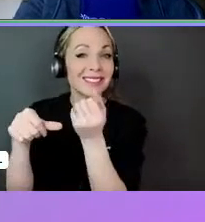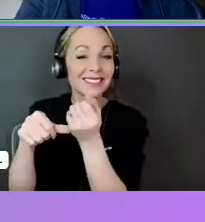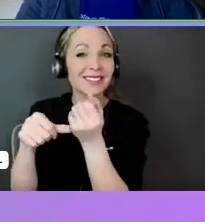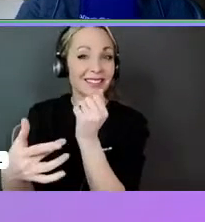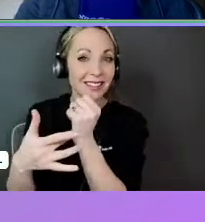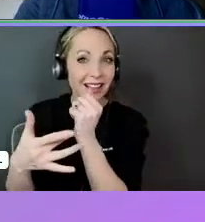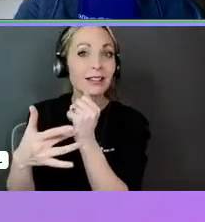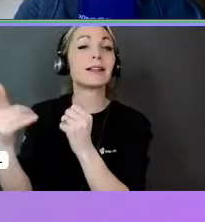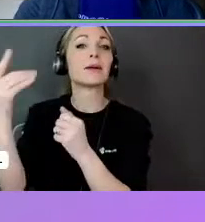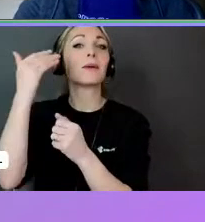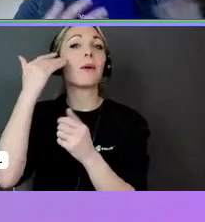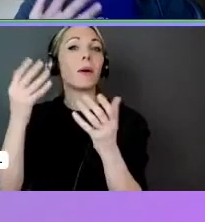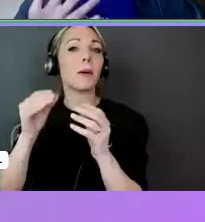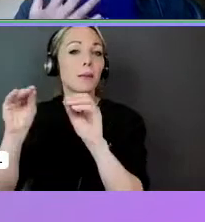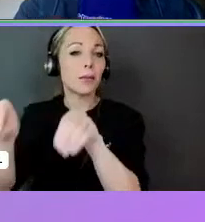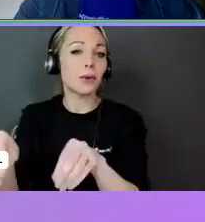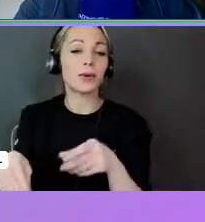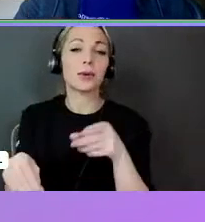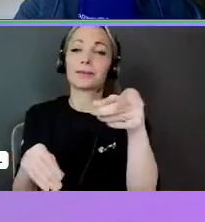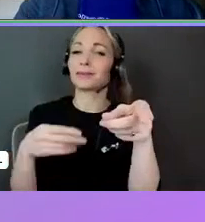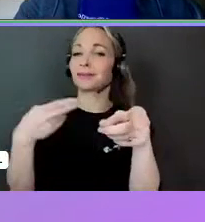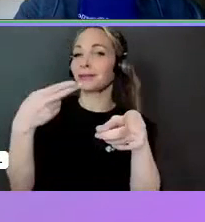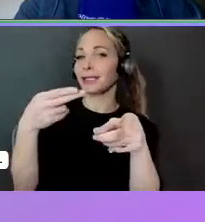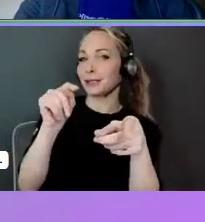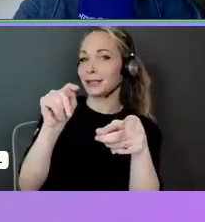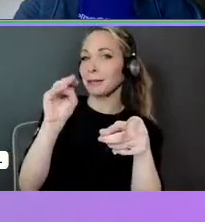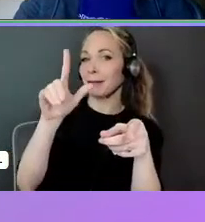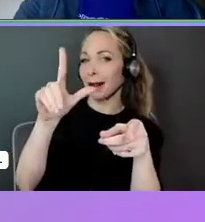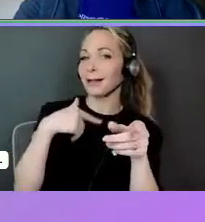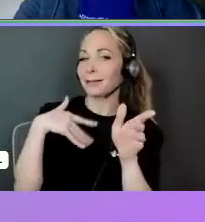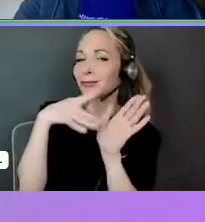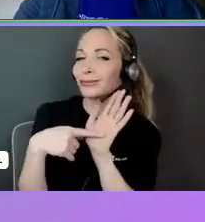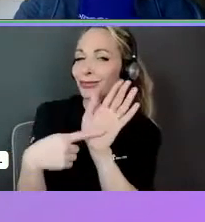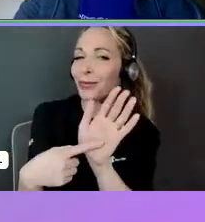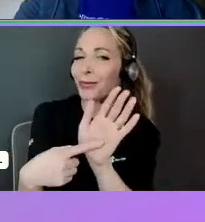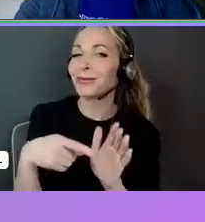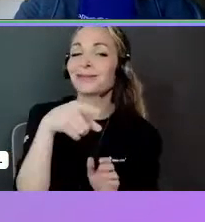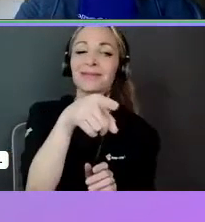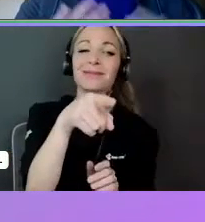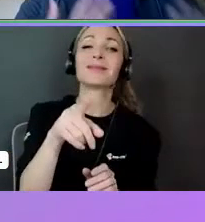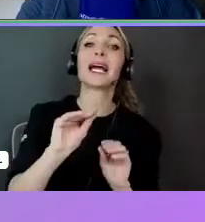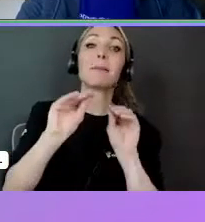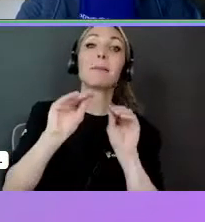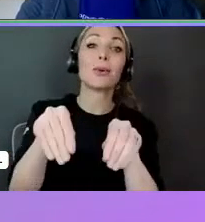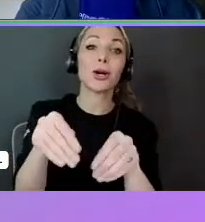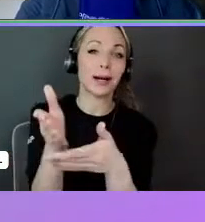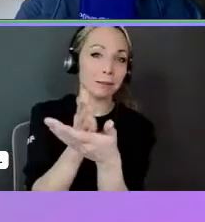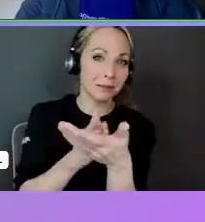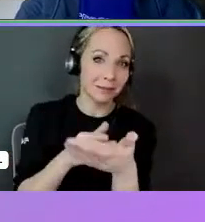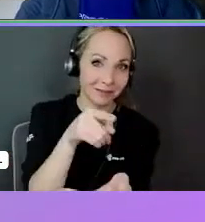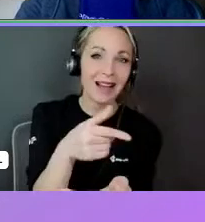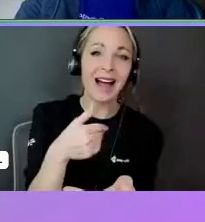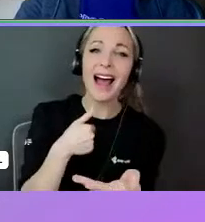MD YYYY period and that's announced to users of assistive technology so they know what format to enter the date period so let's look at